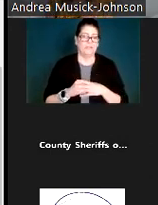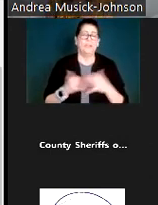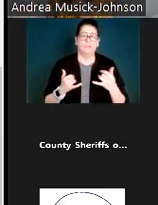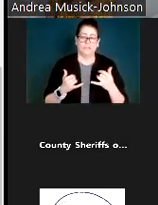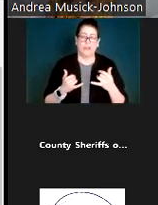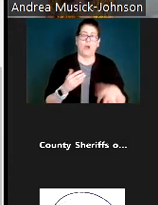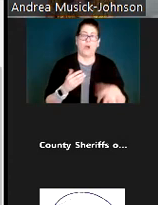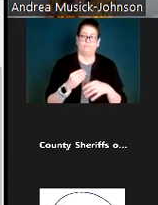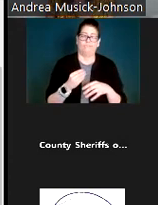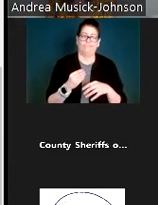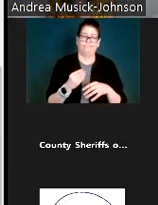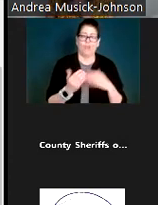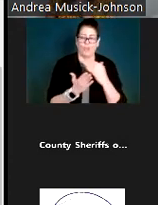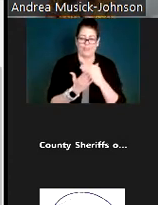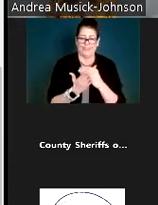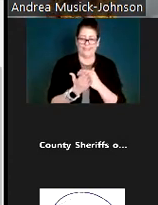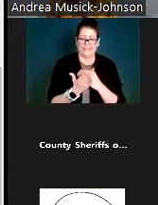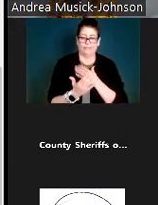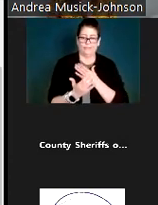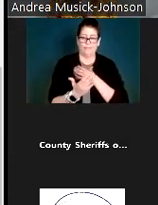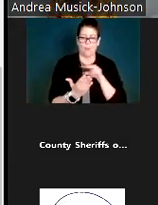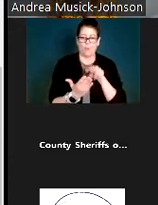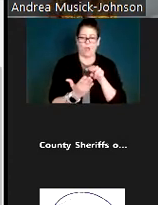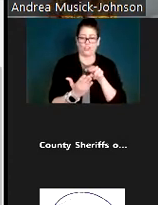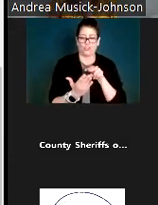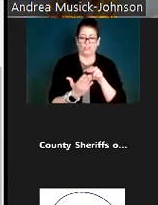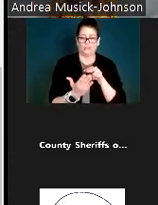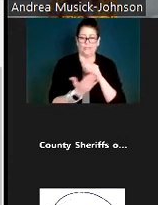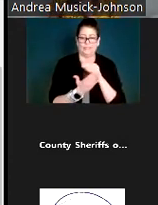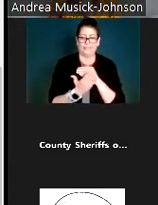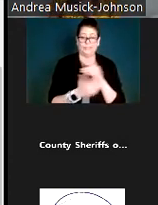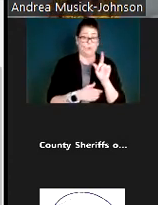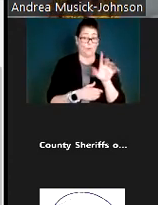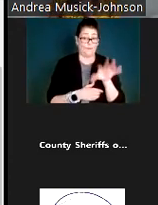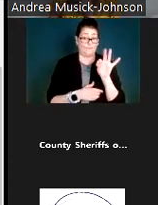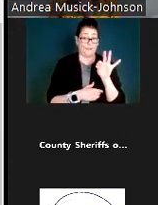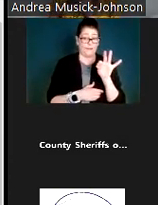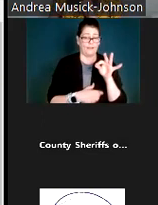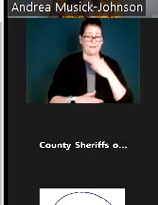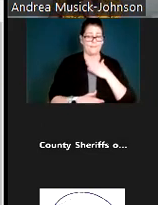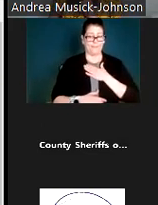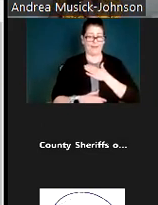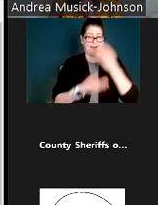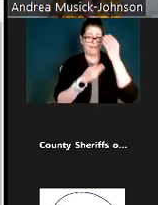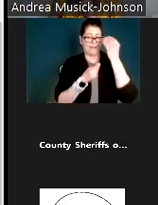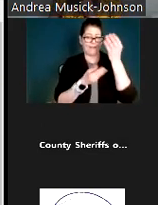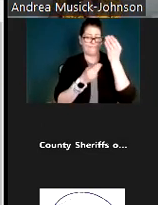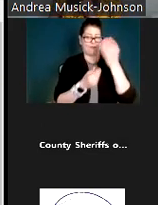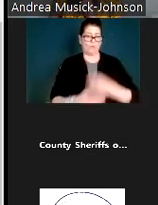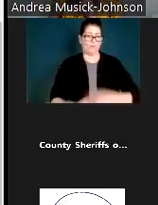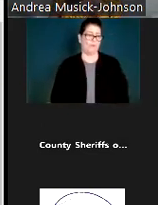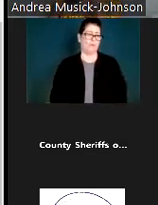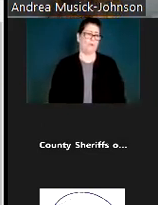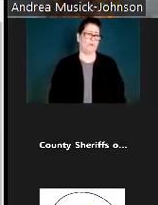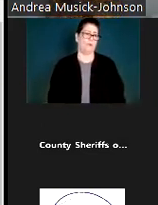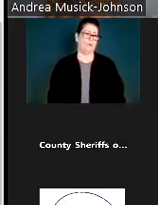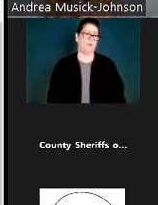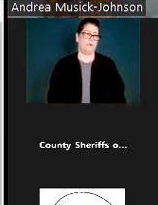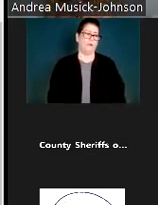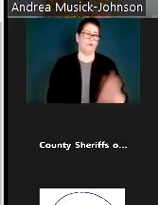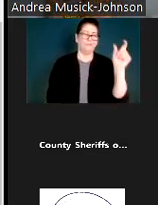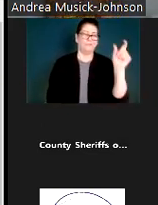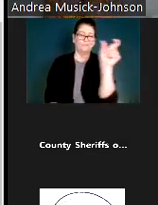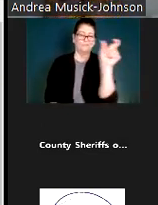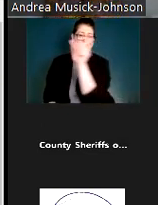list. Now my 'watchlist' is under 'my info'. And, see what that means is instead of me having